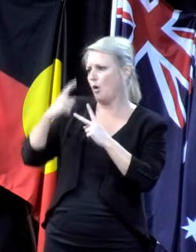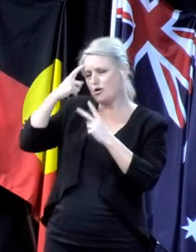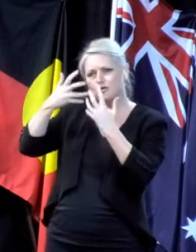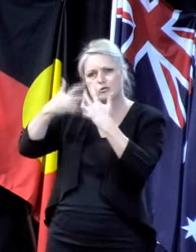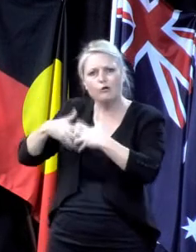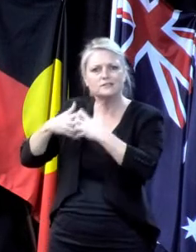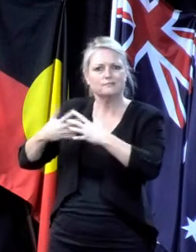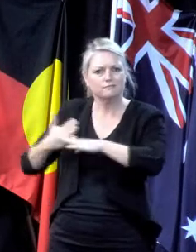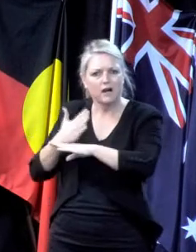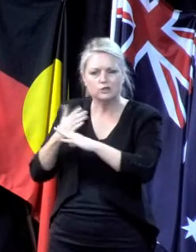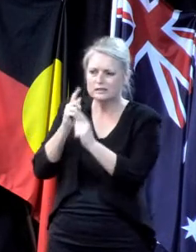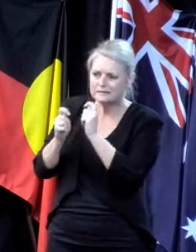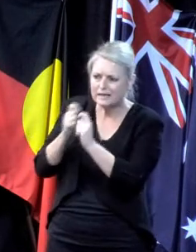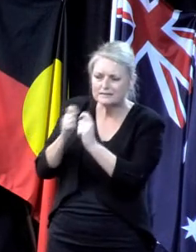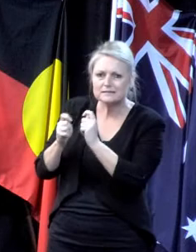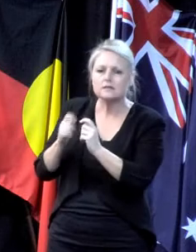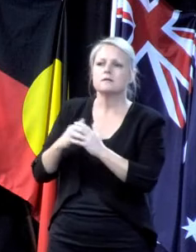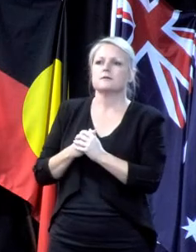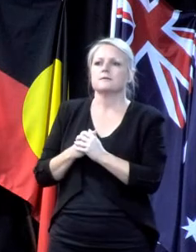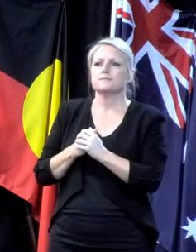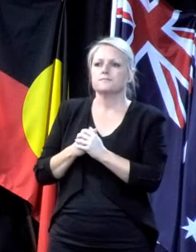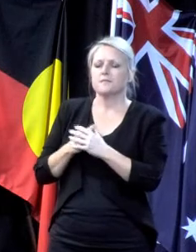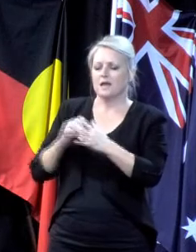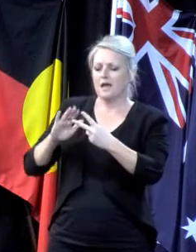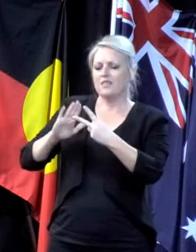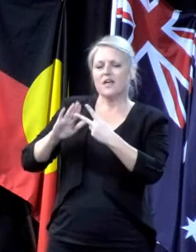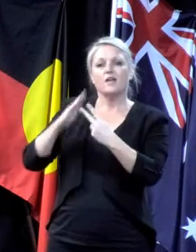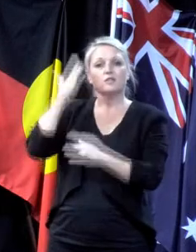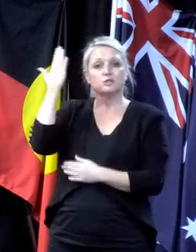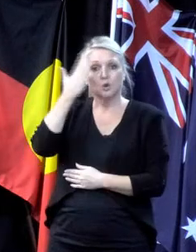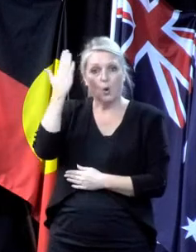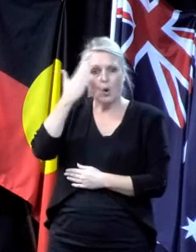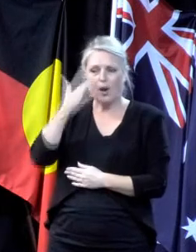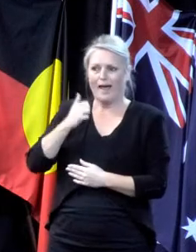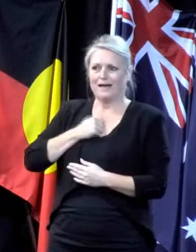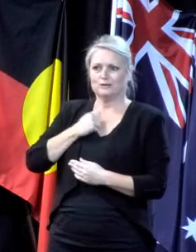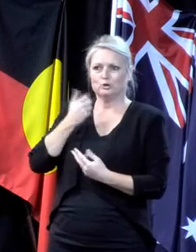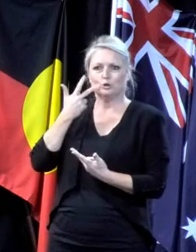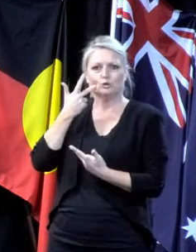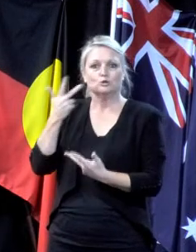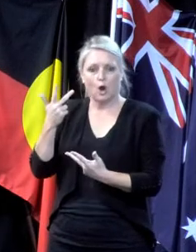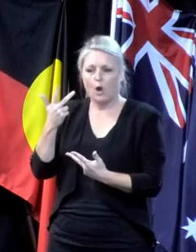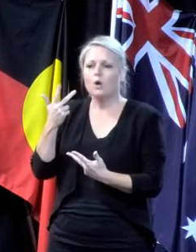The second aspect of it is, then, the school has to be able to demonstrate a significant impact that that disability